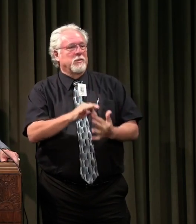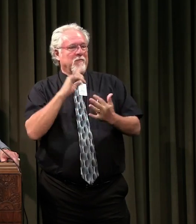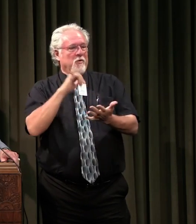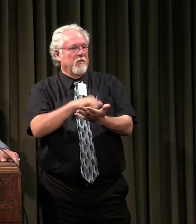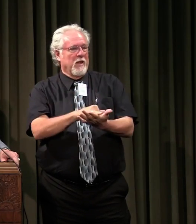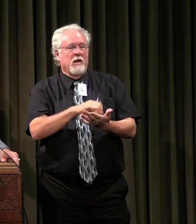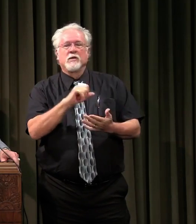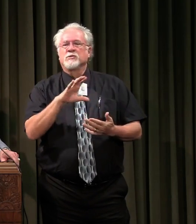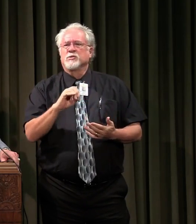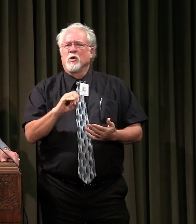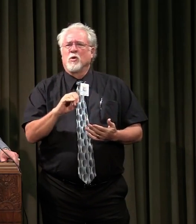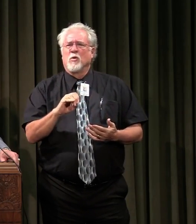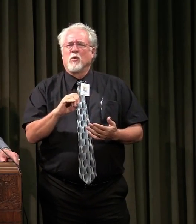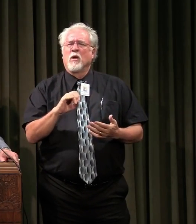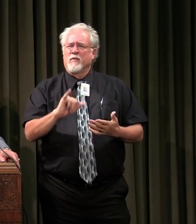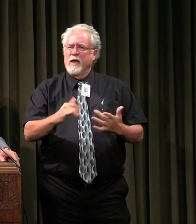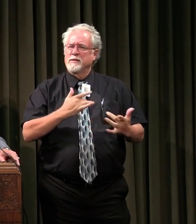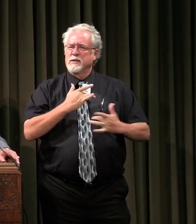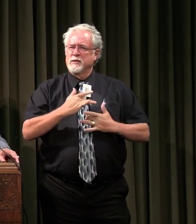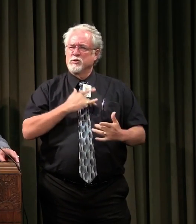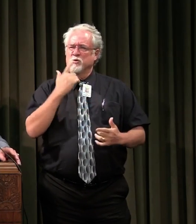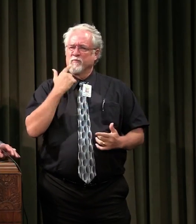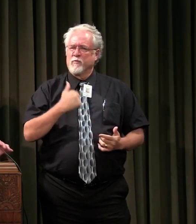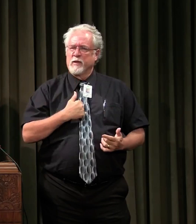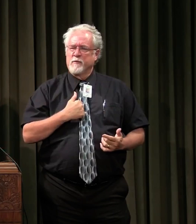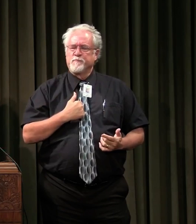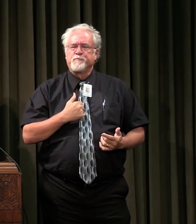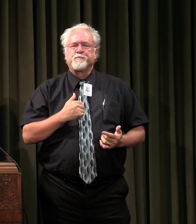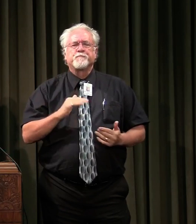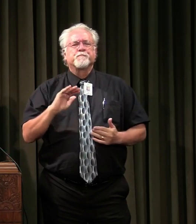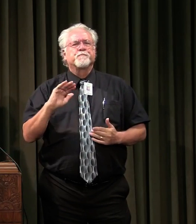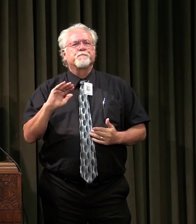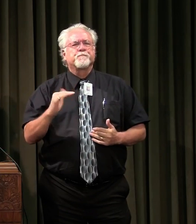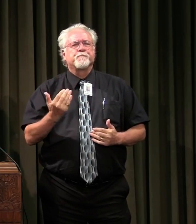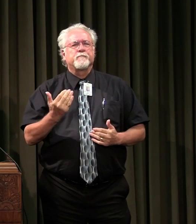so that is that is a concern for me and it would seem like we ought to be able